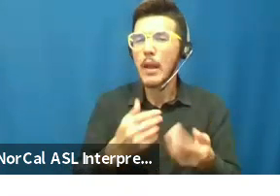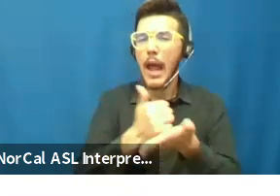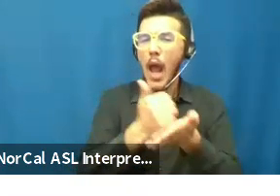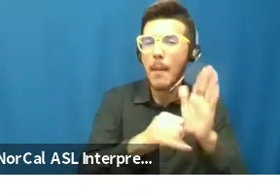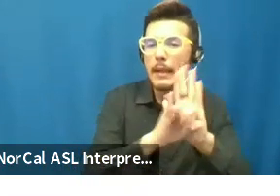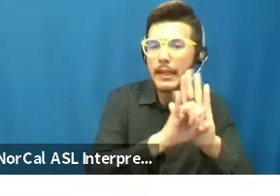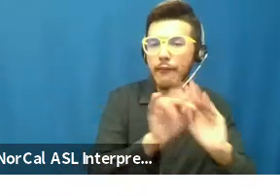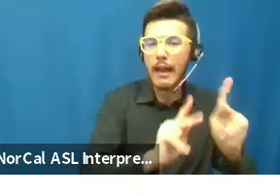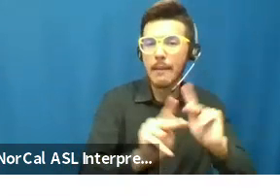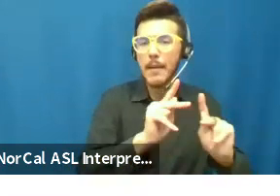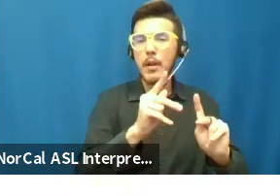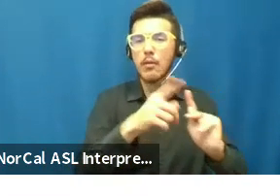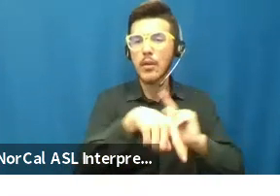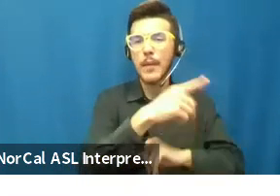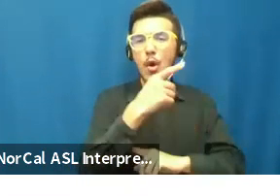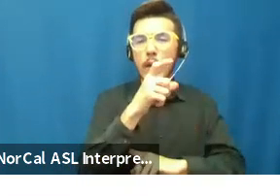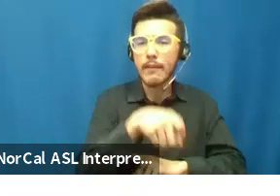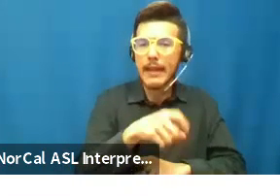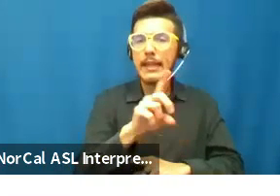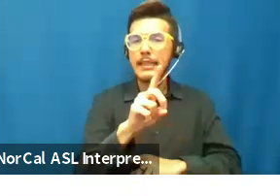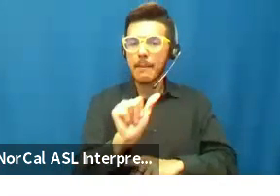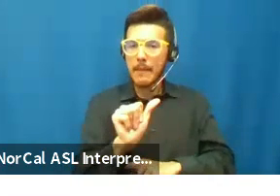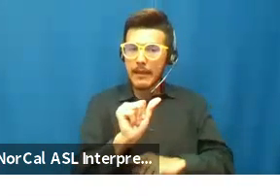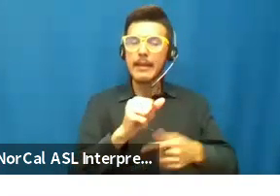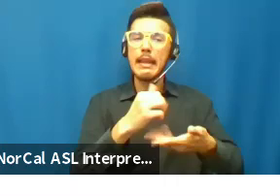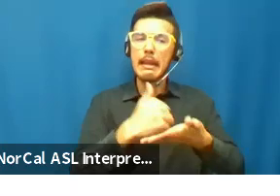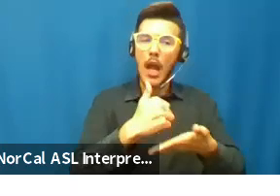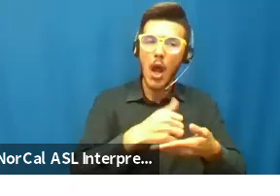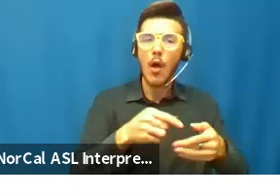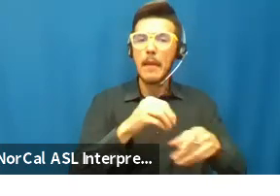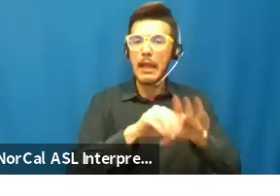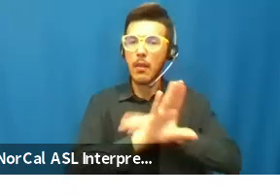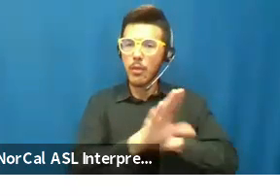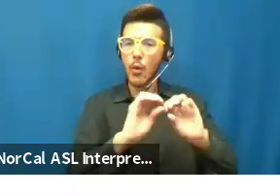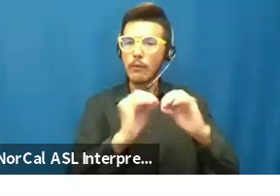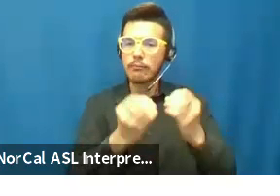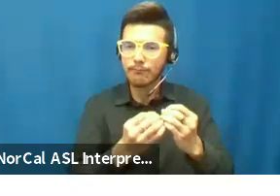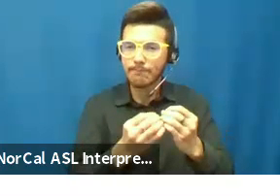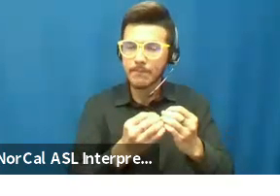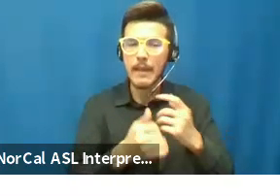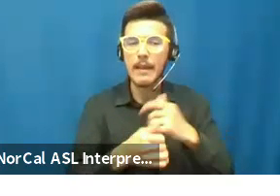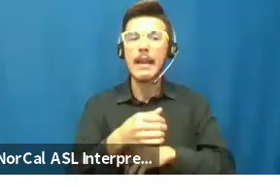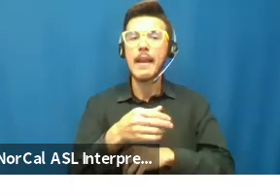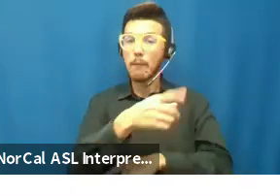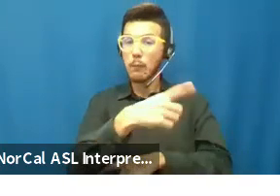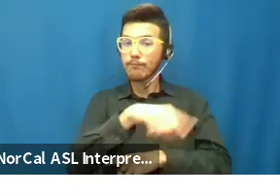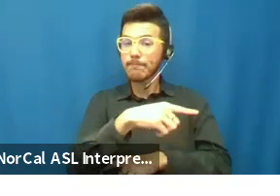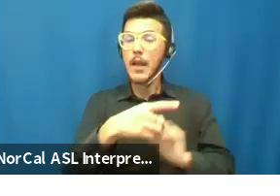initiatives at their healthcare organization. These individuals represented 18 community and/or